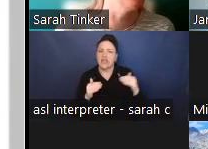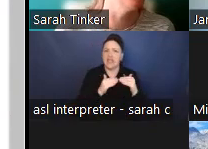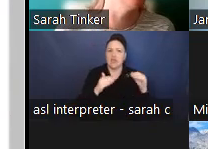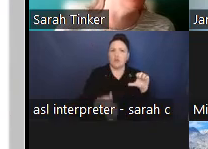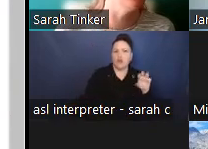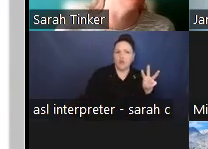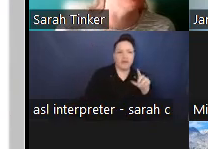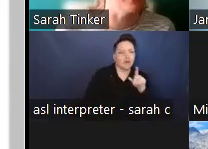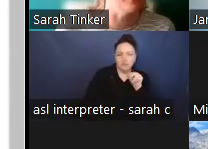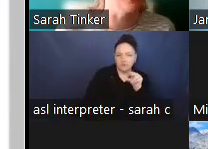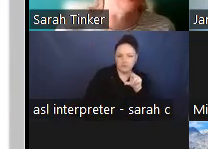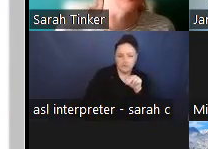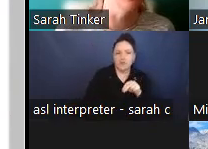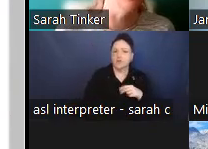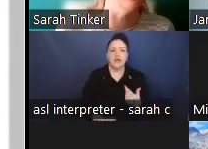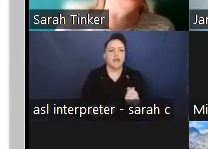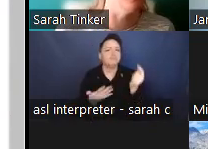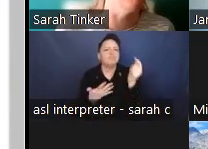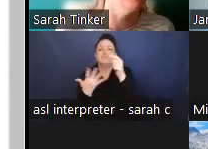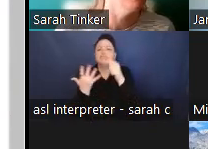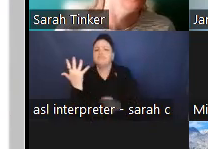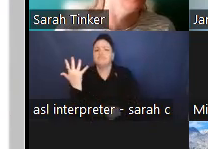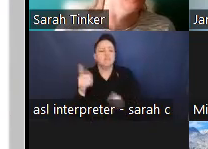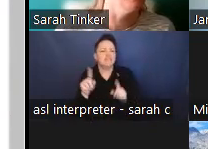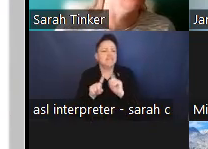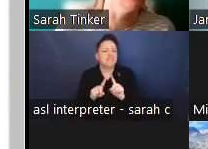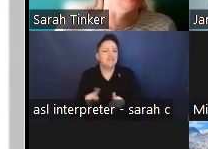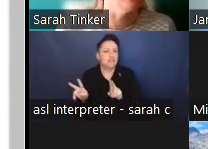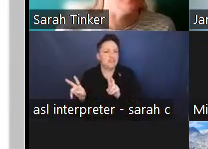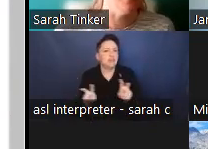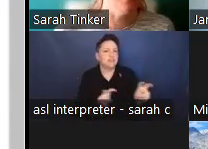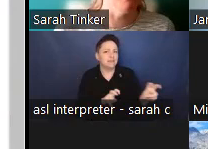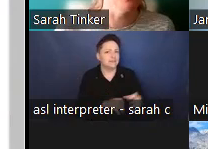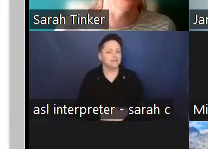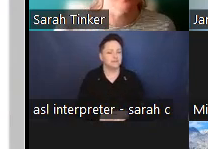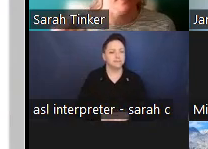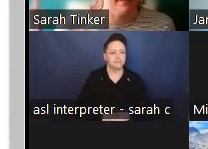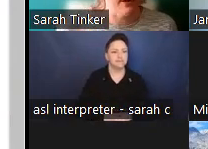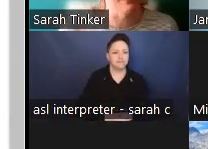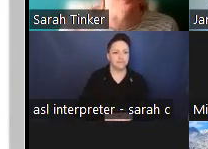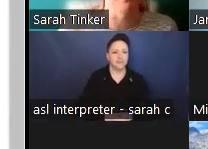disability, other resources for children and youth, the ERDC program which is going to take